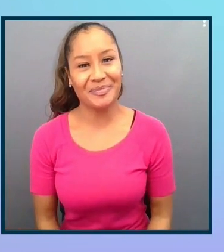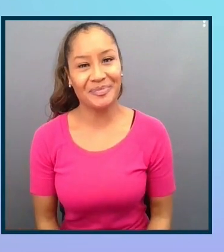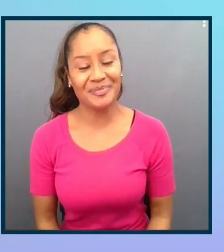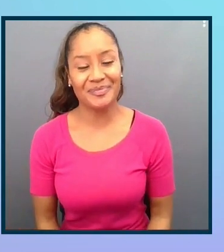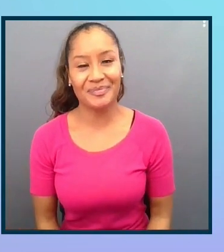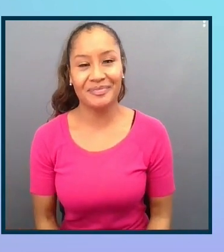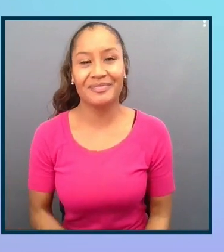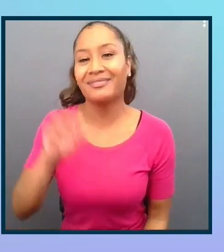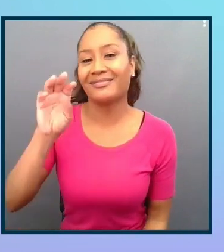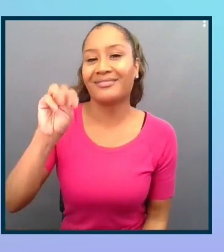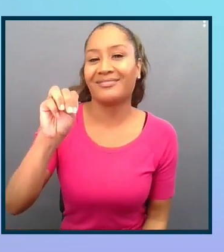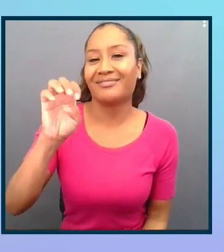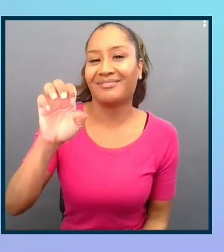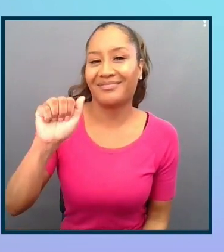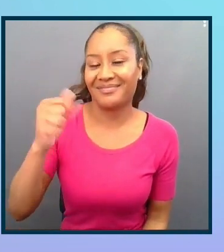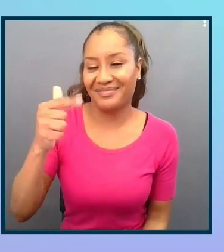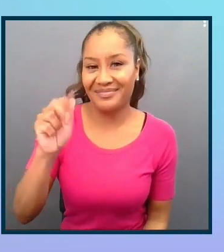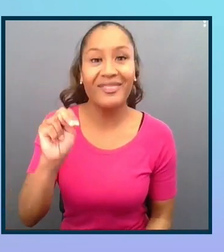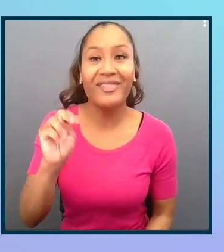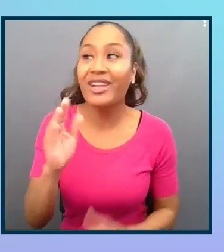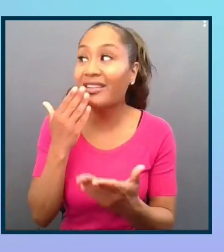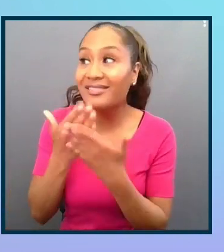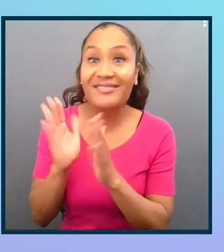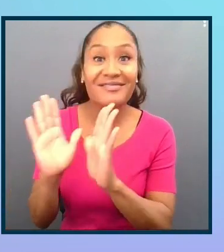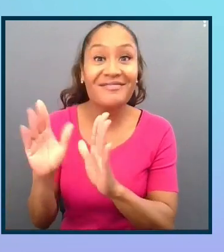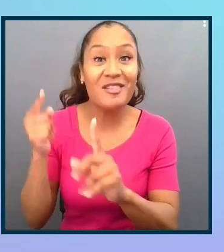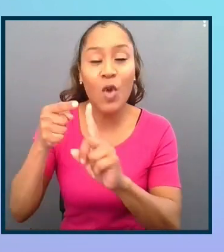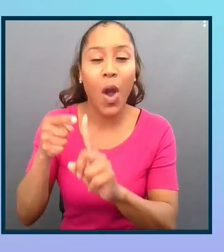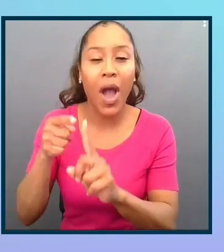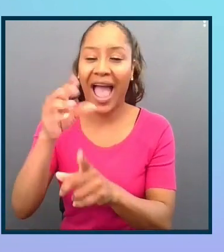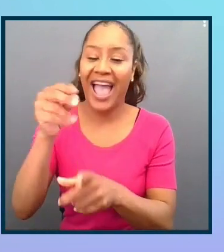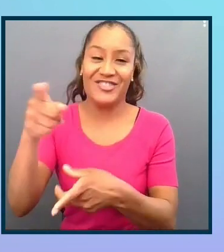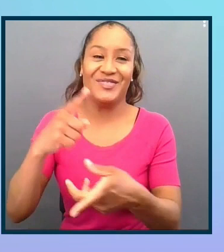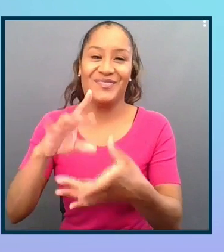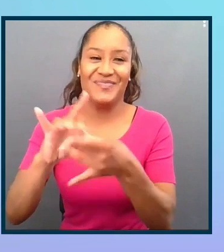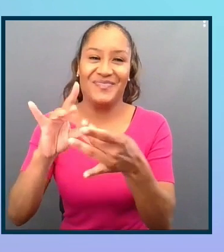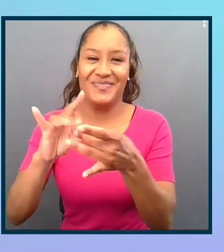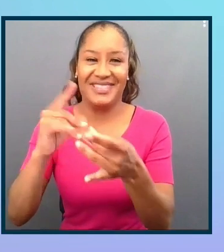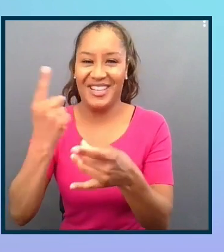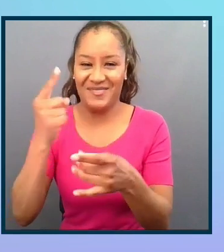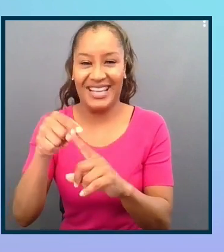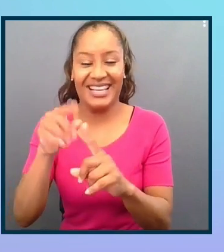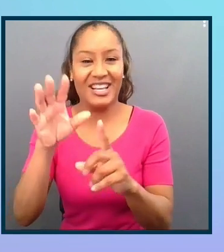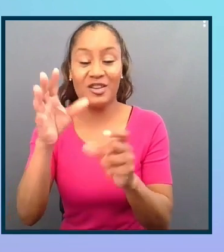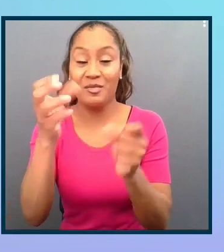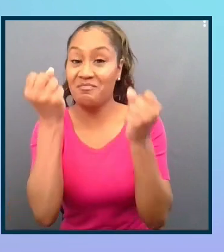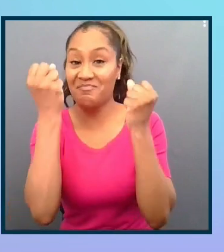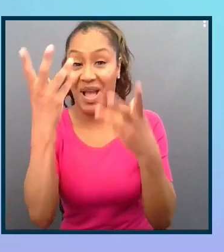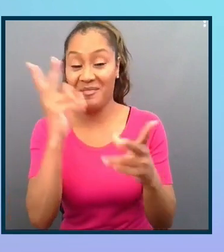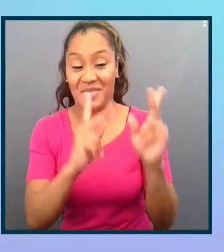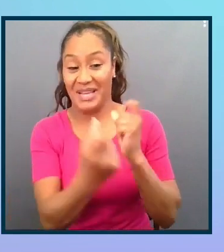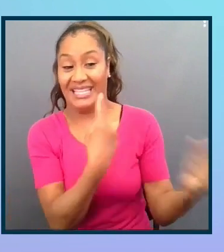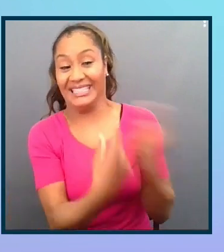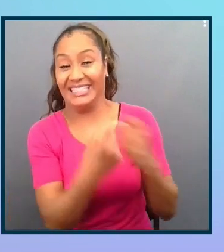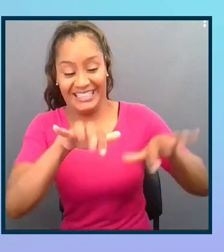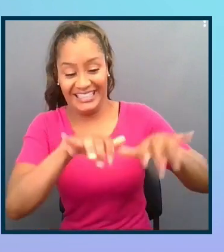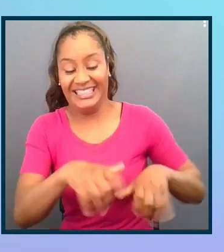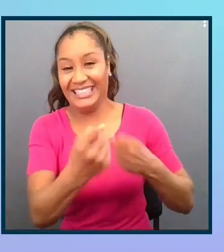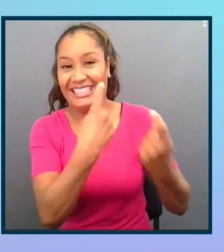Great points. And actually you referenced something here. So we got lots of questions about how to continue following your work.